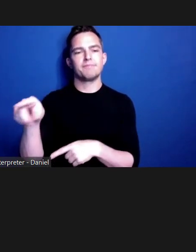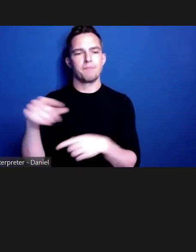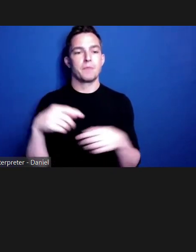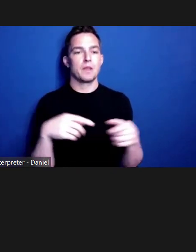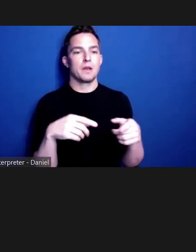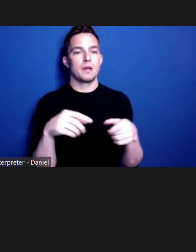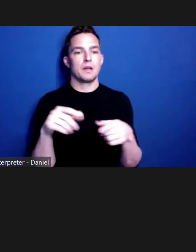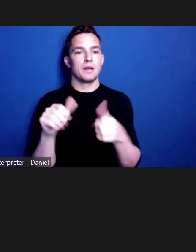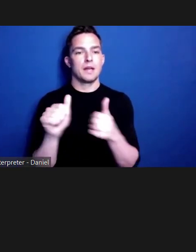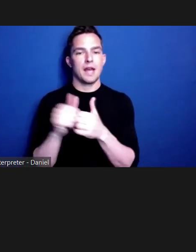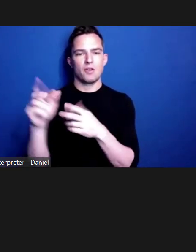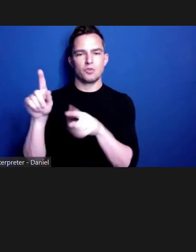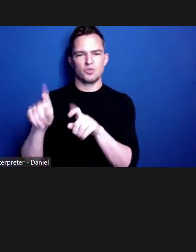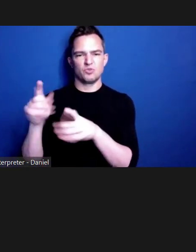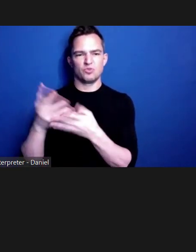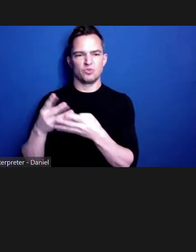find a lot of practical resources for getting ready to screen